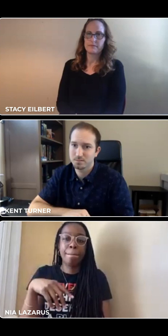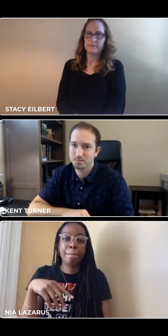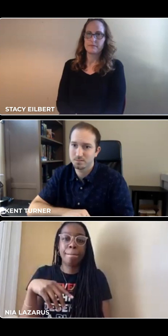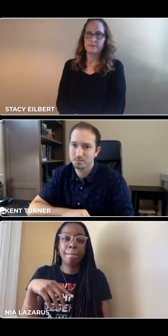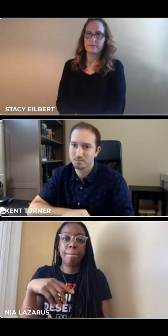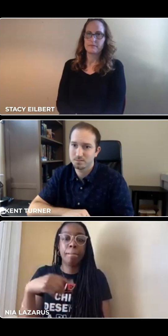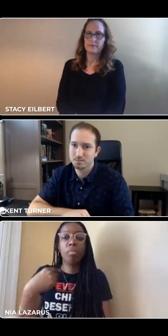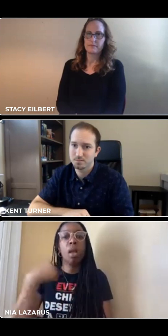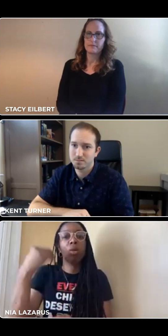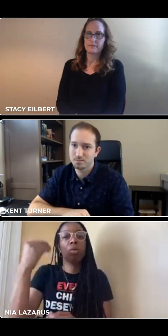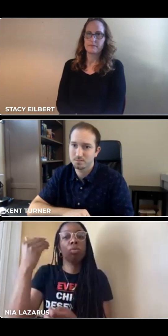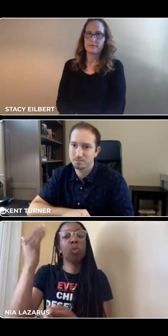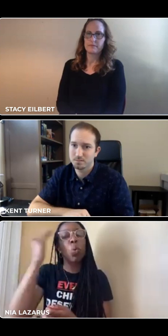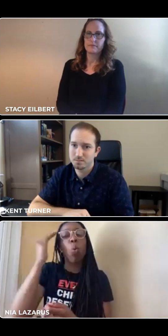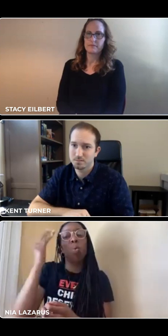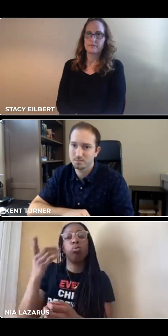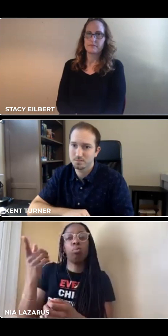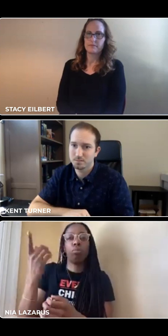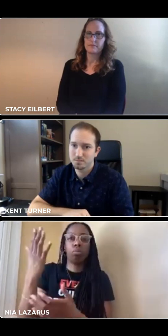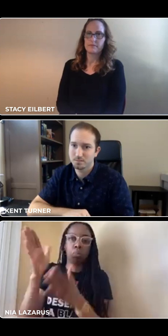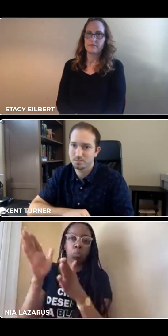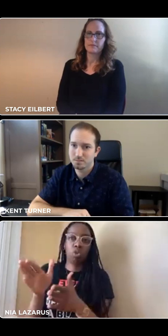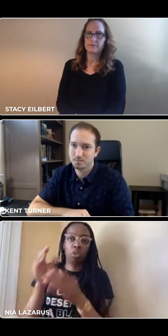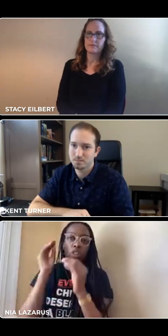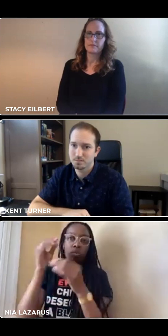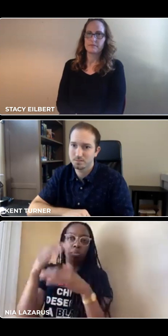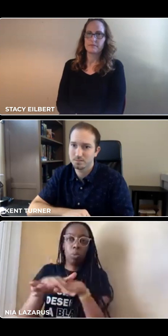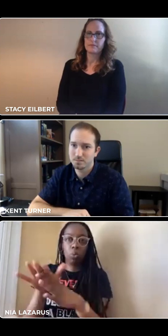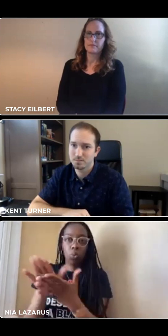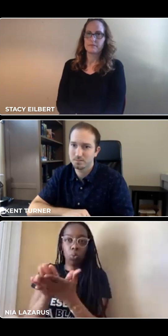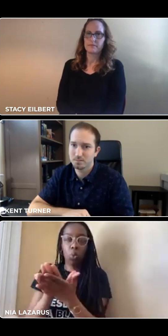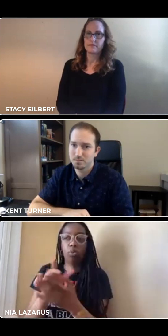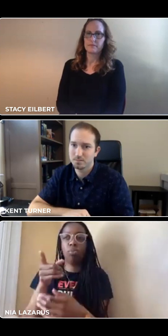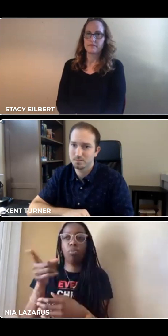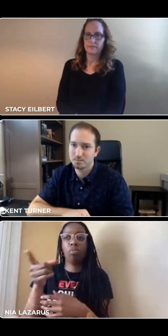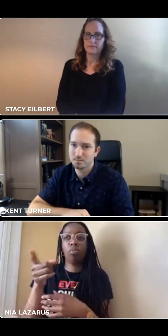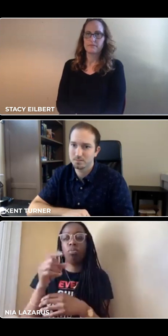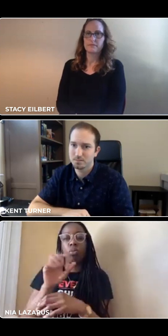I know a person that teaches at a mainstream school,